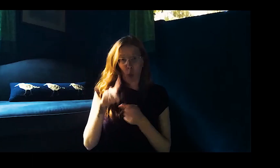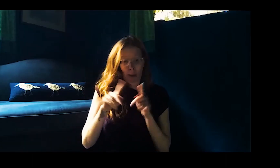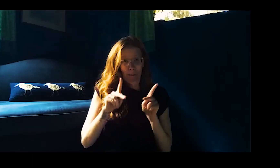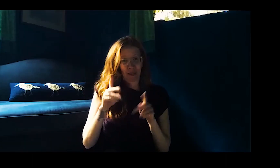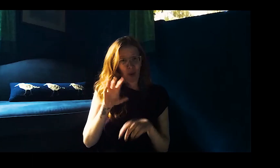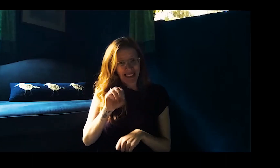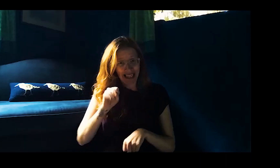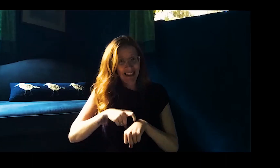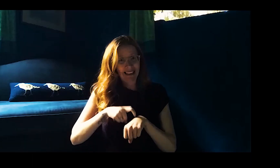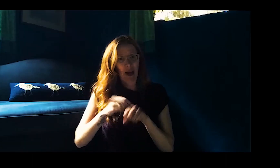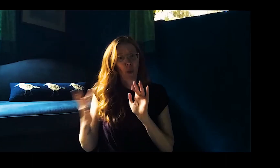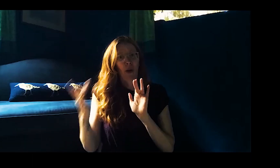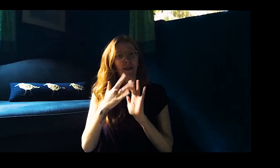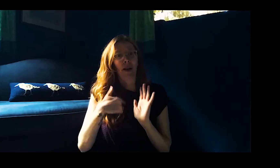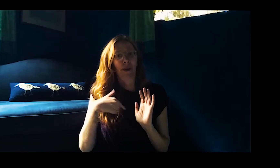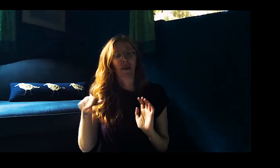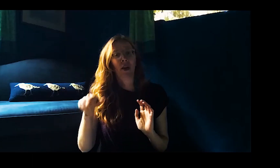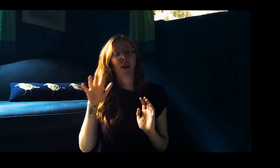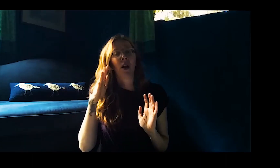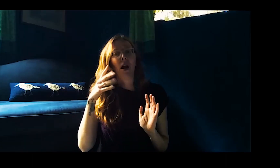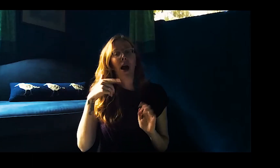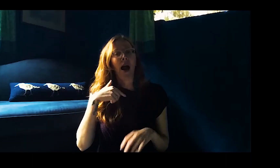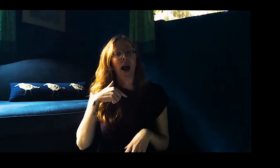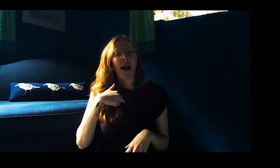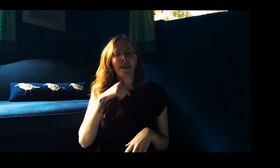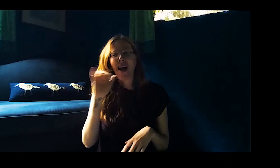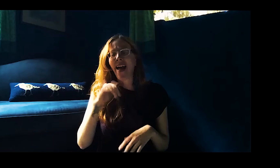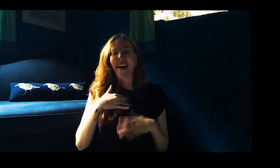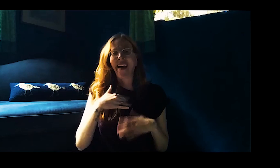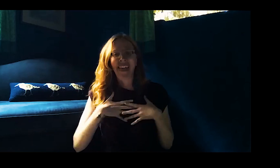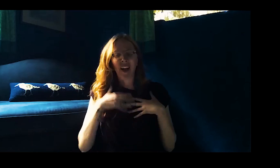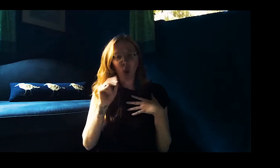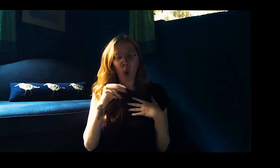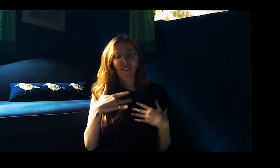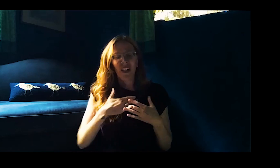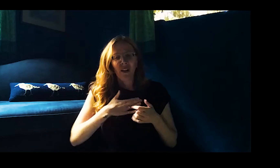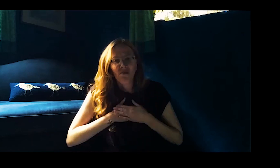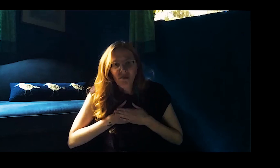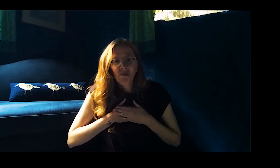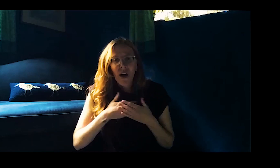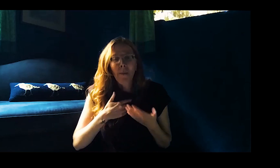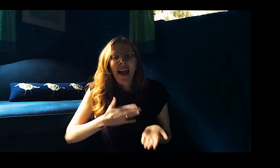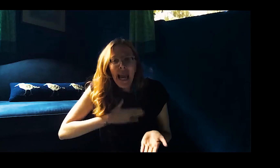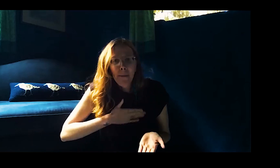When someone actually takes the time to contact me, I'm not flipping about it. It really